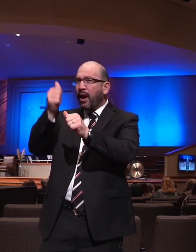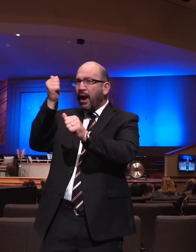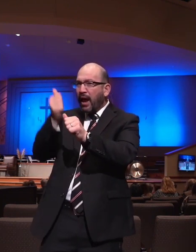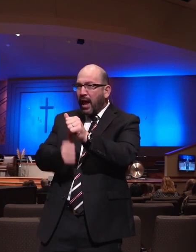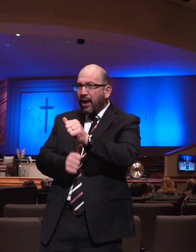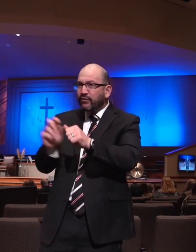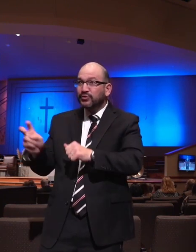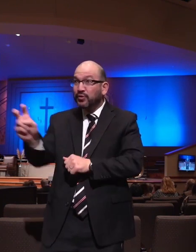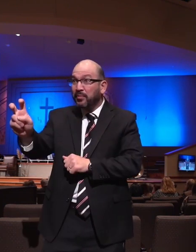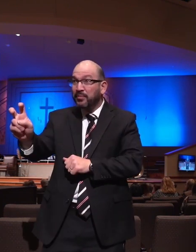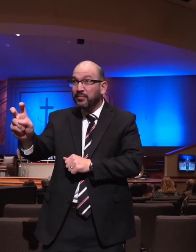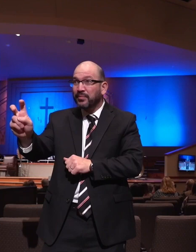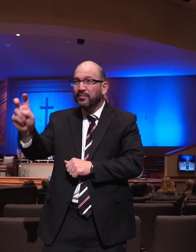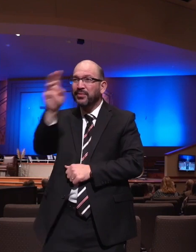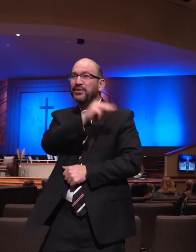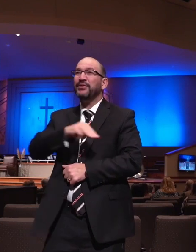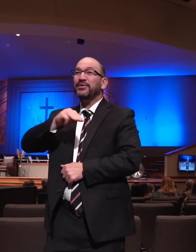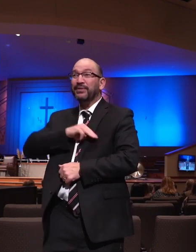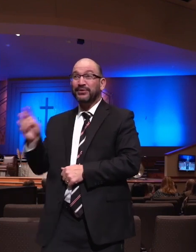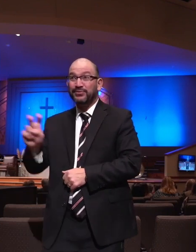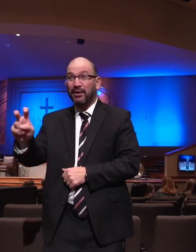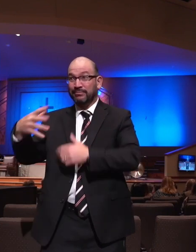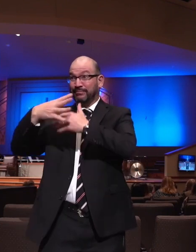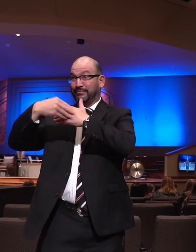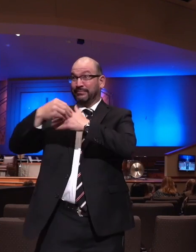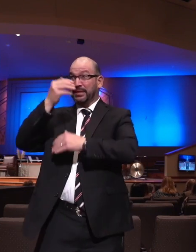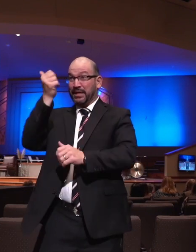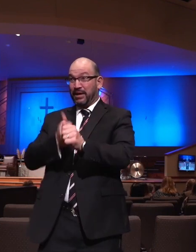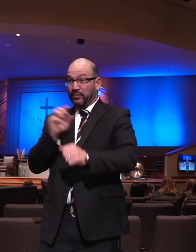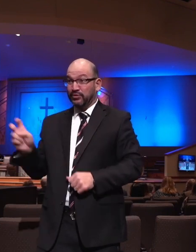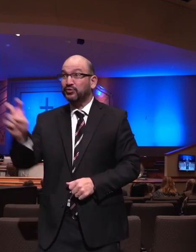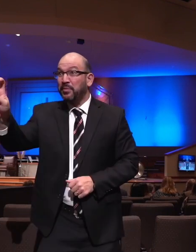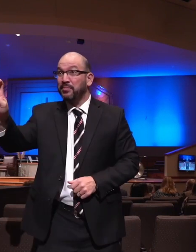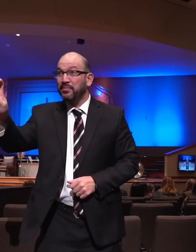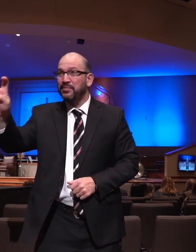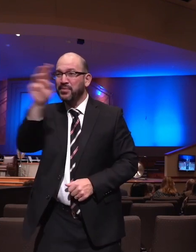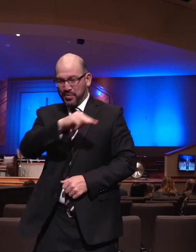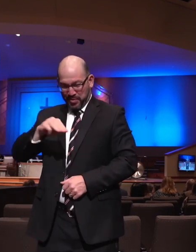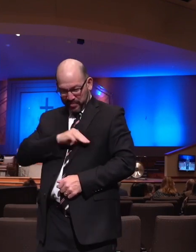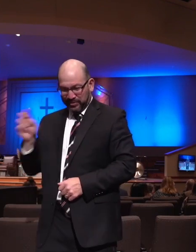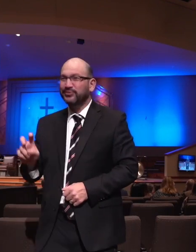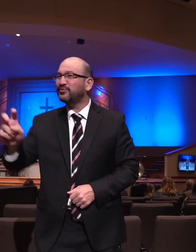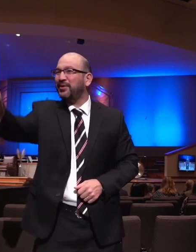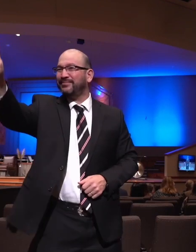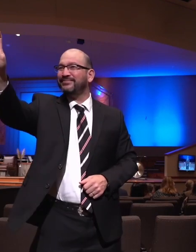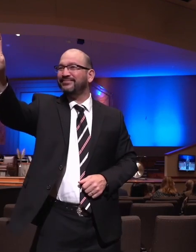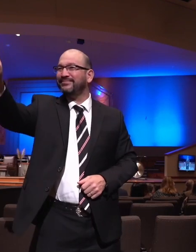oh that was terrible every trip is a missions trip every trip you take it's a mission trip